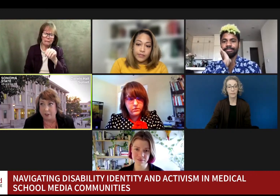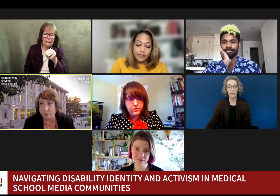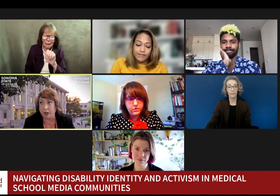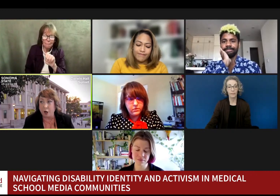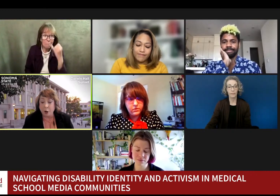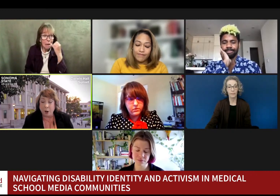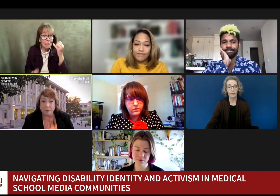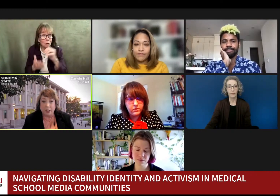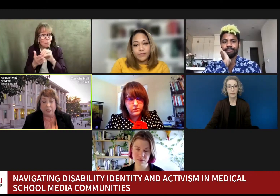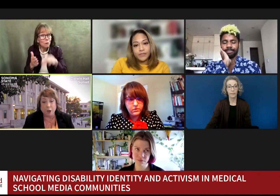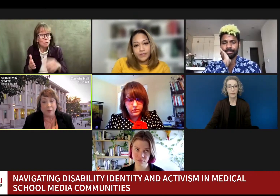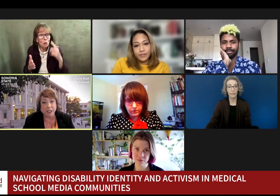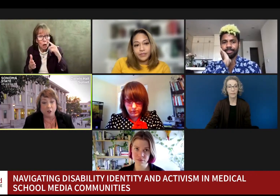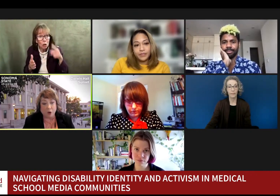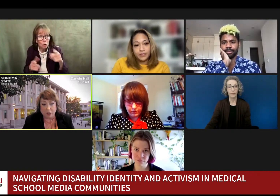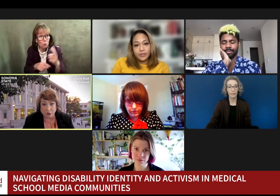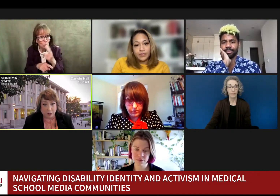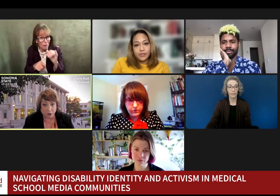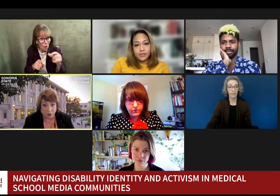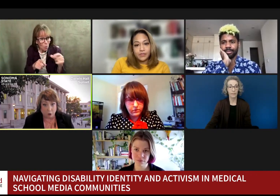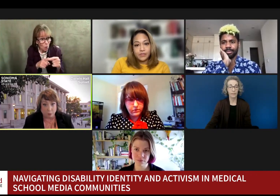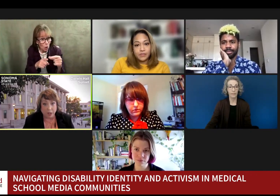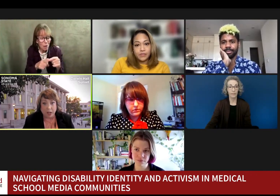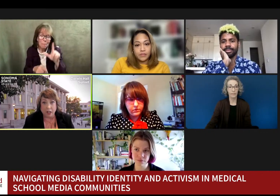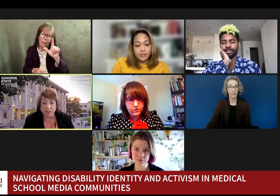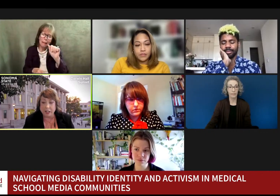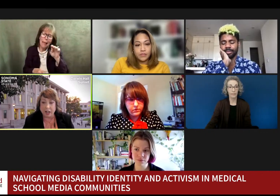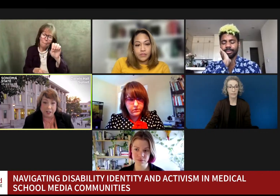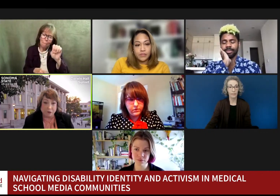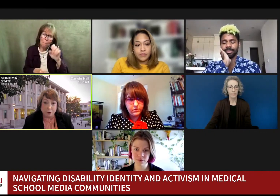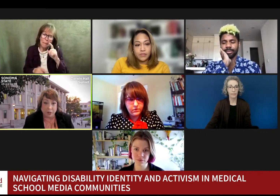But lame is a derogatory term and yes it has different meanings, but